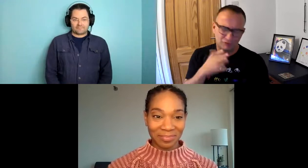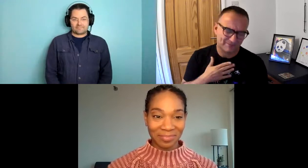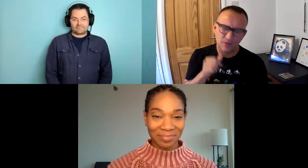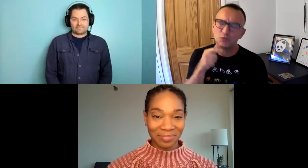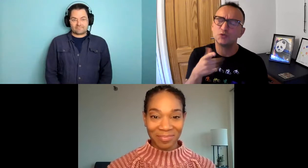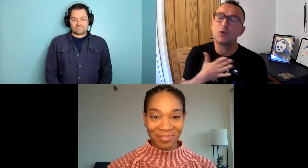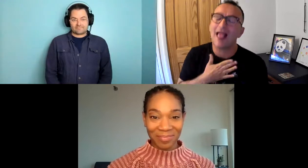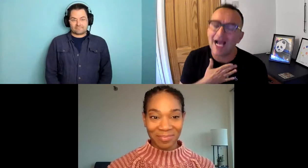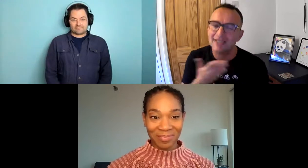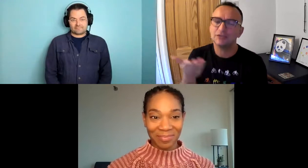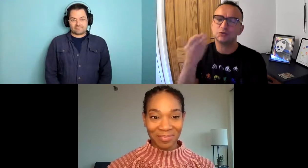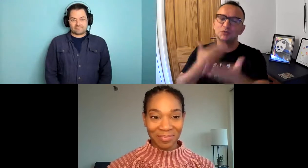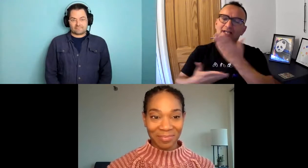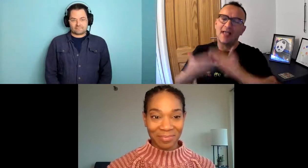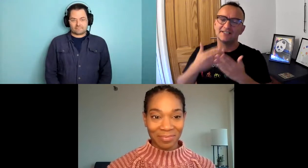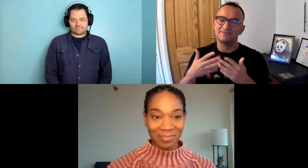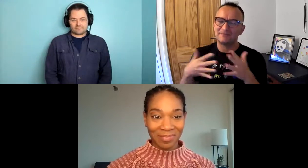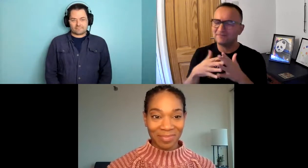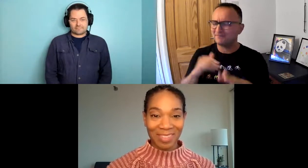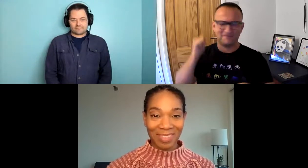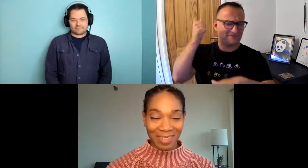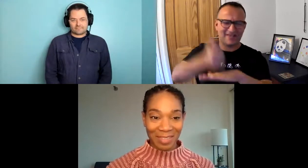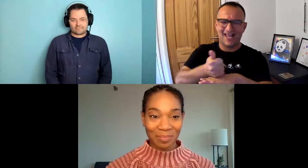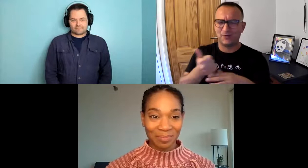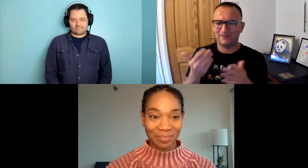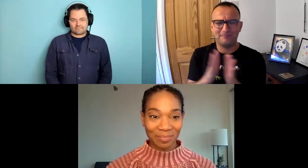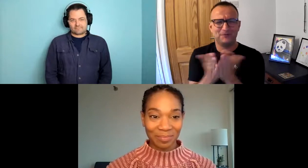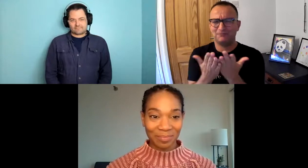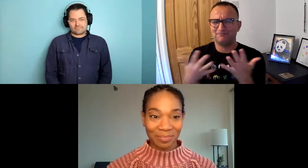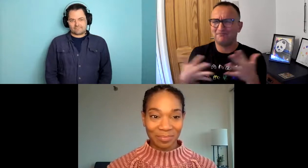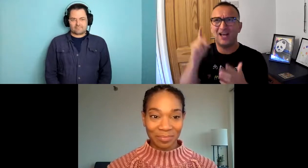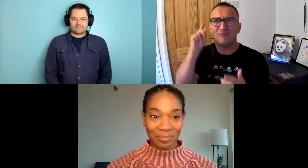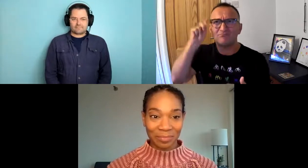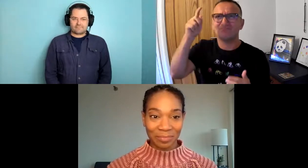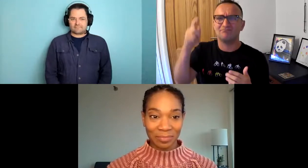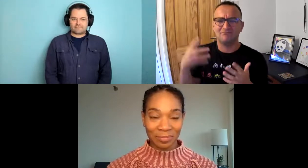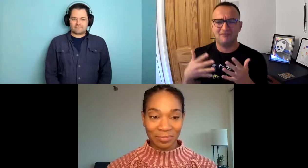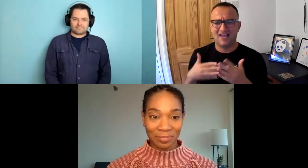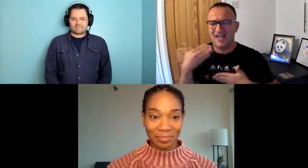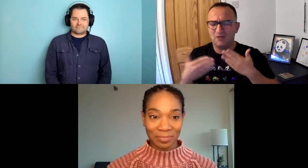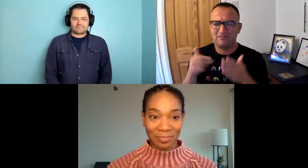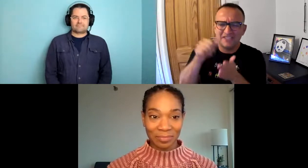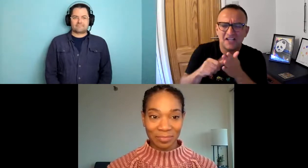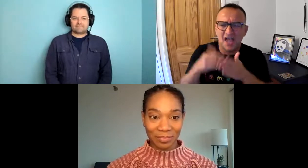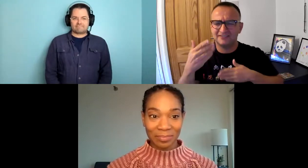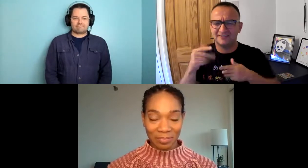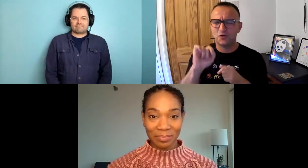steps you took, how did you get going, we are interested to hear from you. Absolutely.